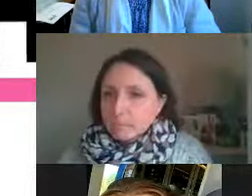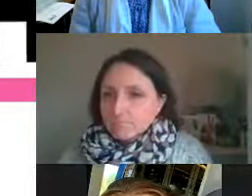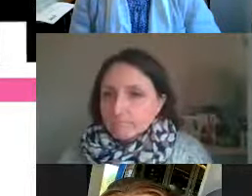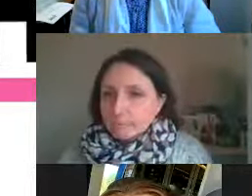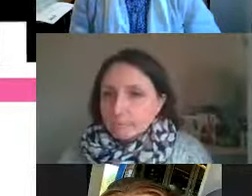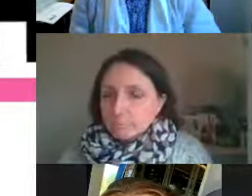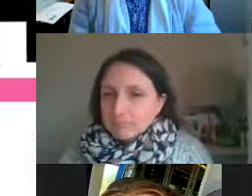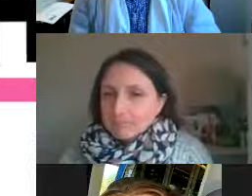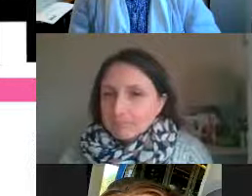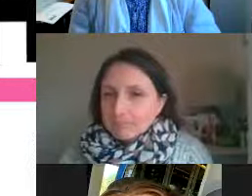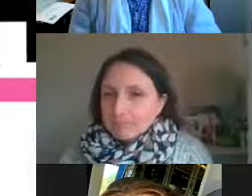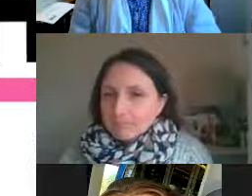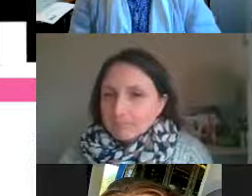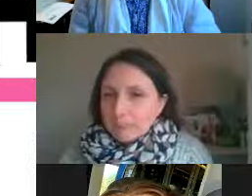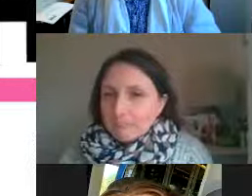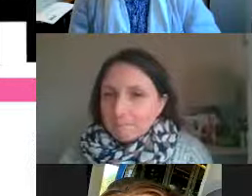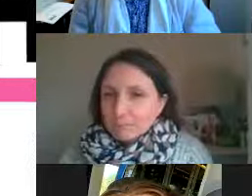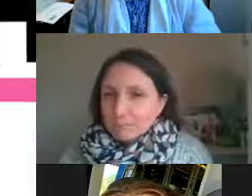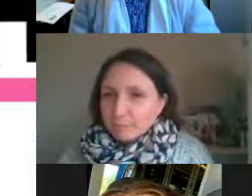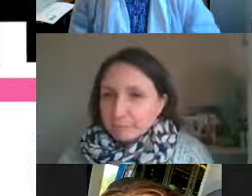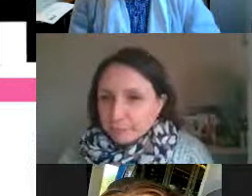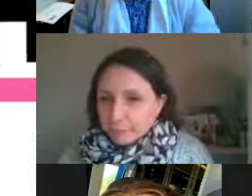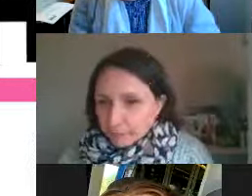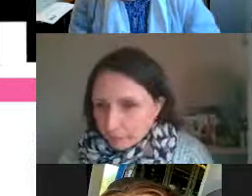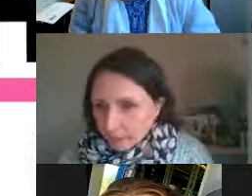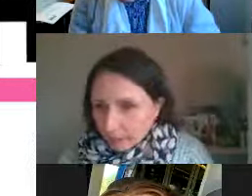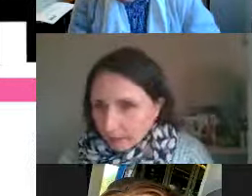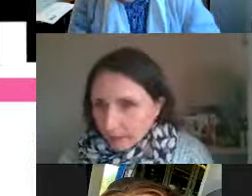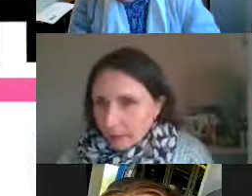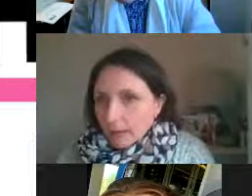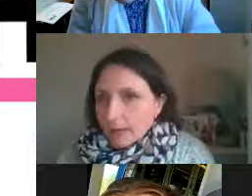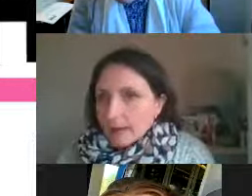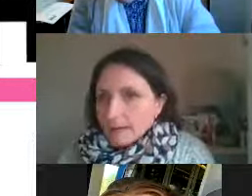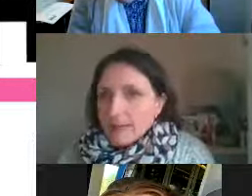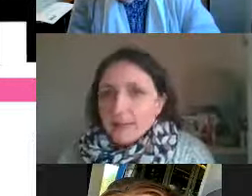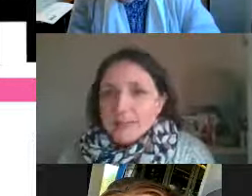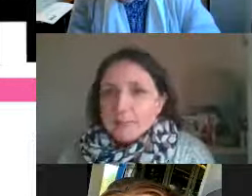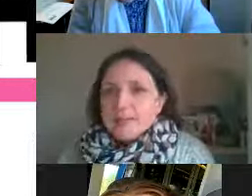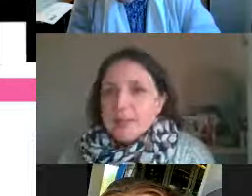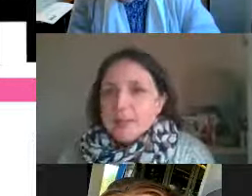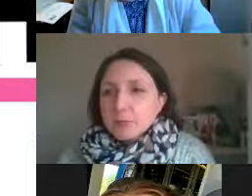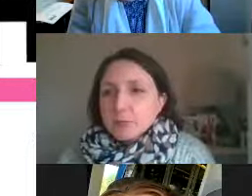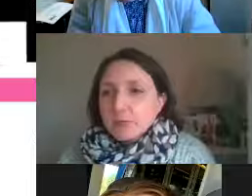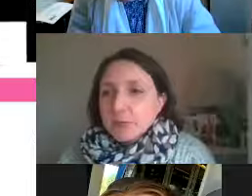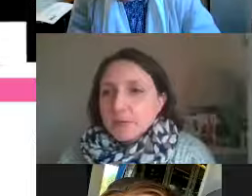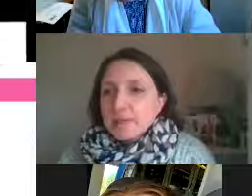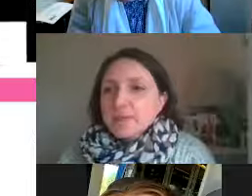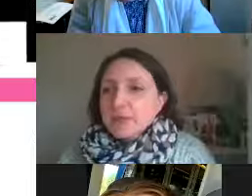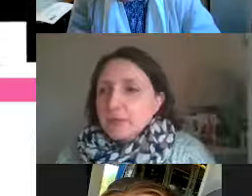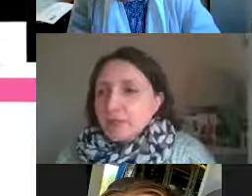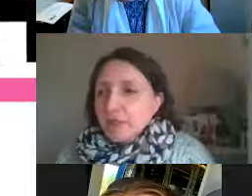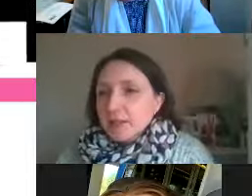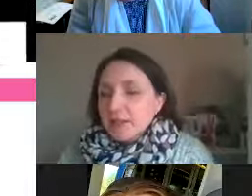any let's have a couple more questions esther can the idea be changeable or fluid in its structure